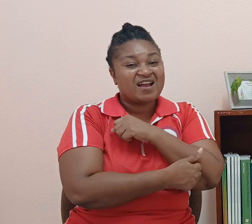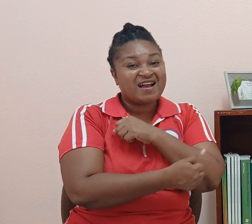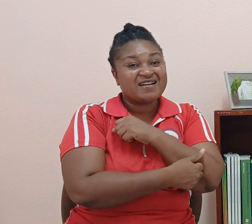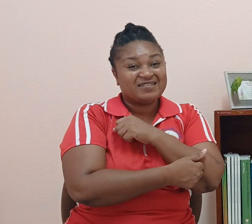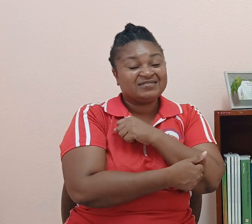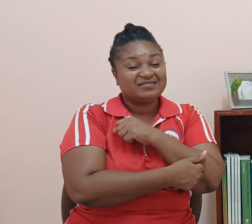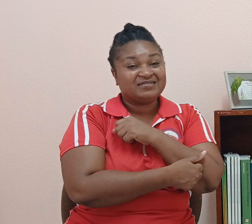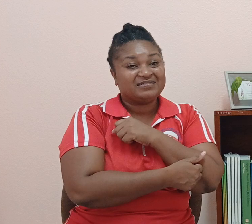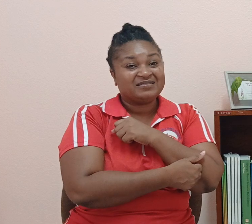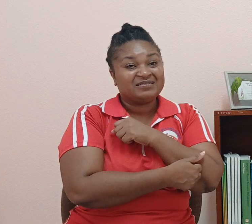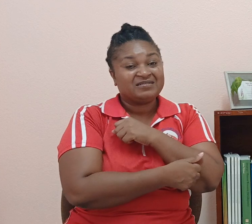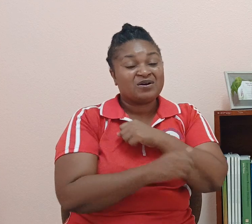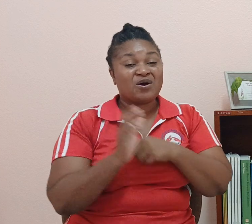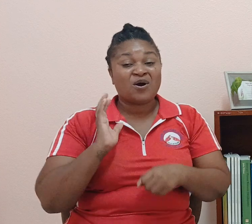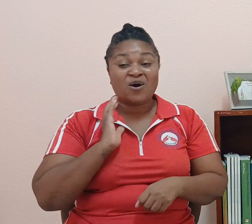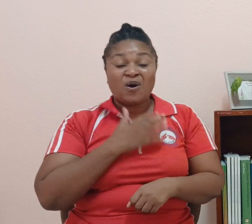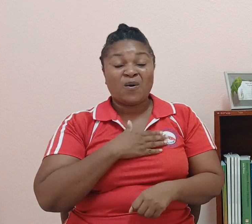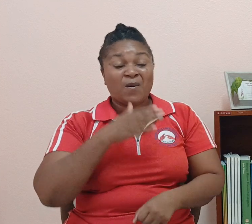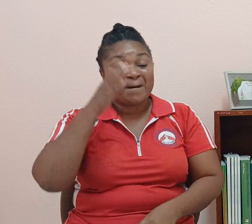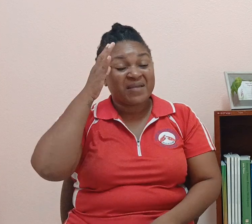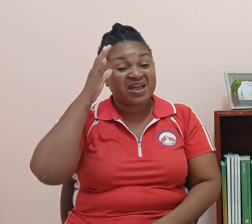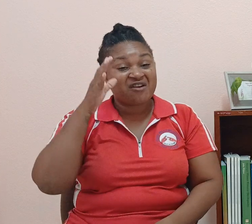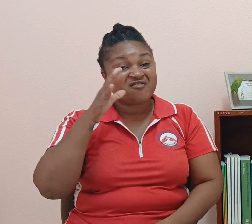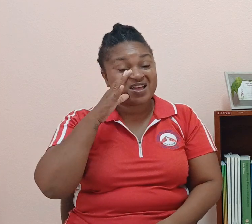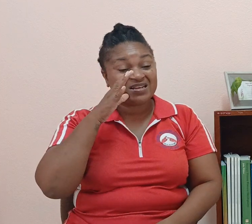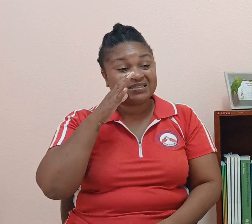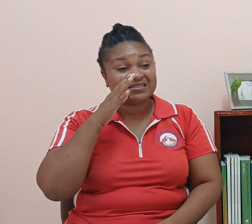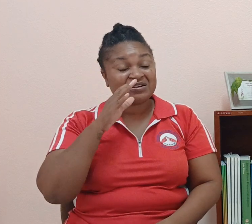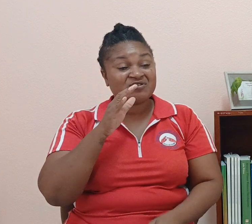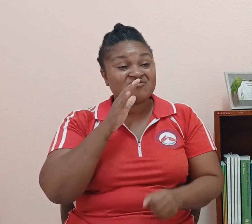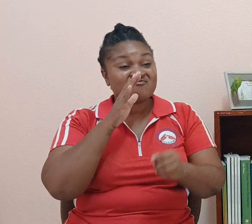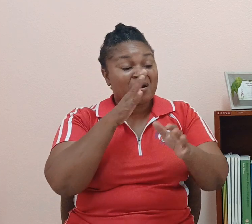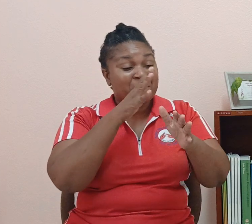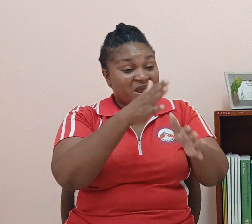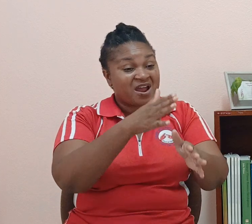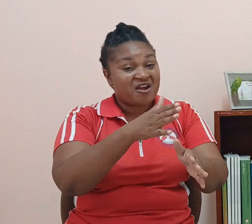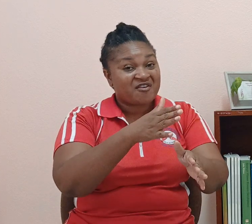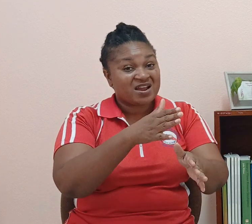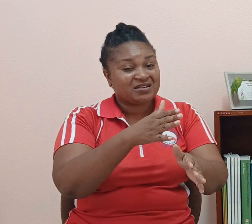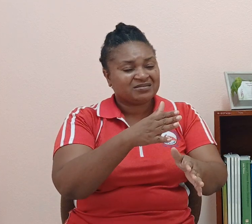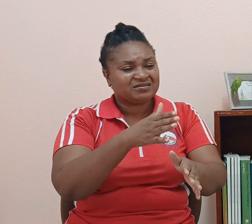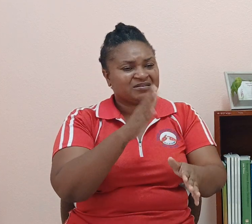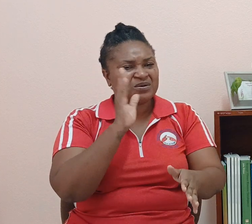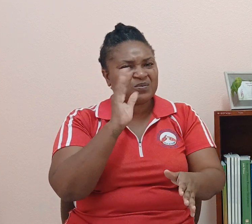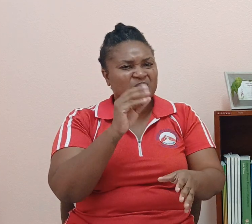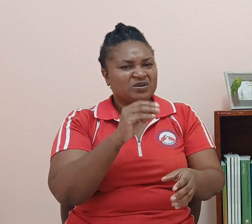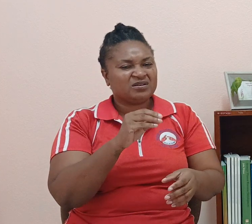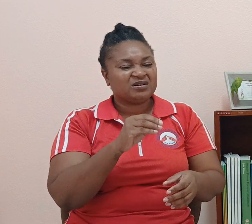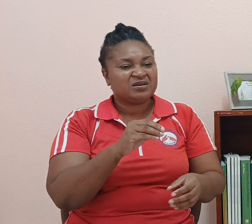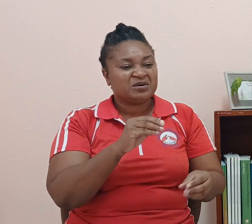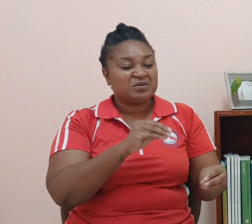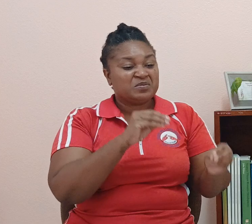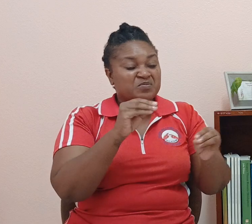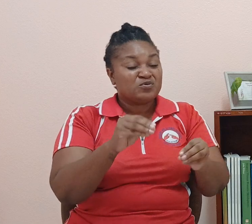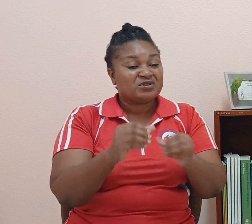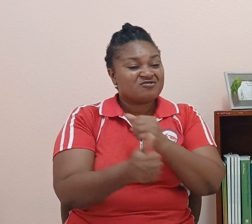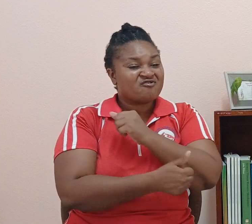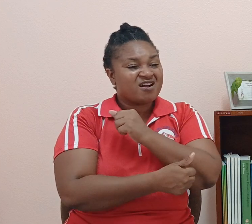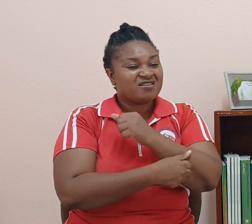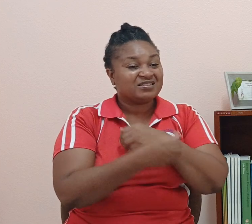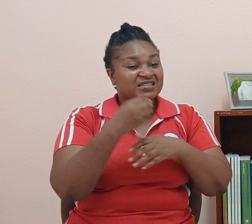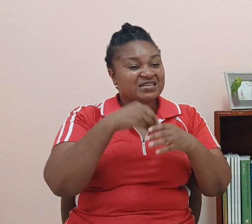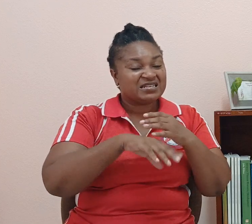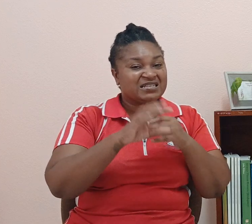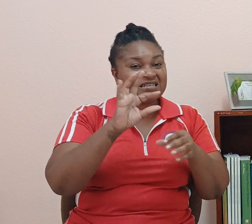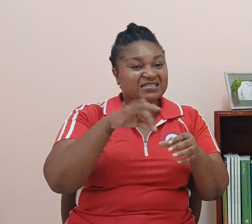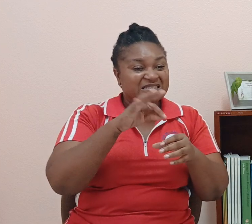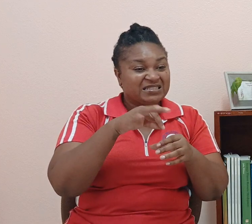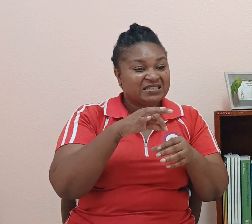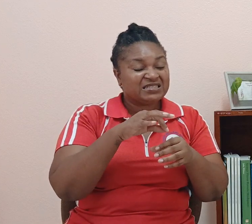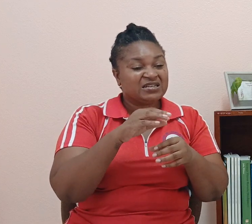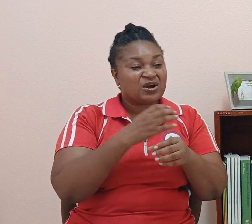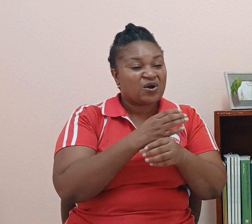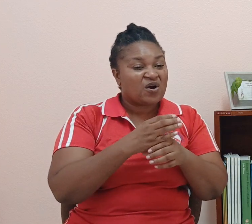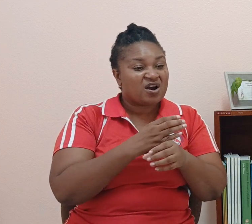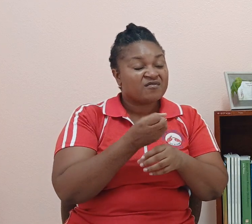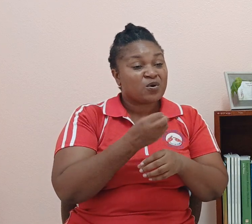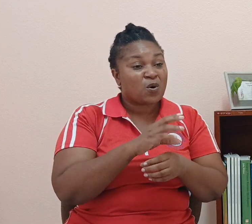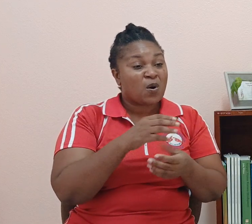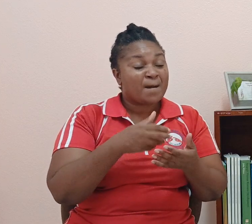Our parents or grandparents would put the crackers in their tea, coffee or porridge